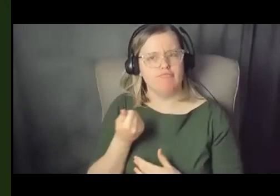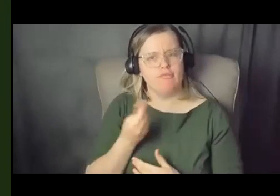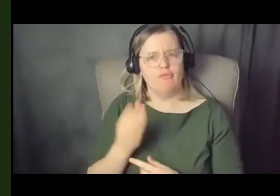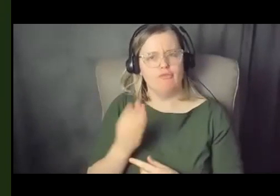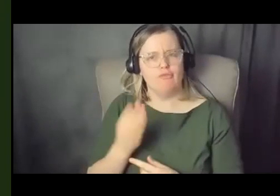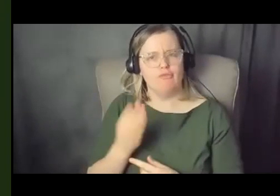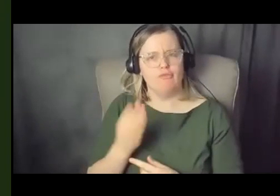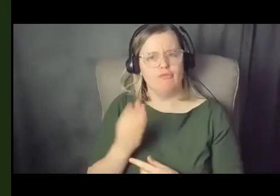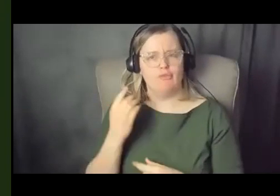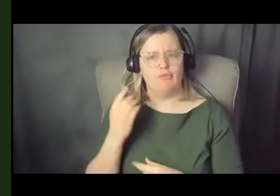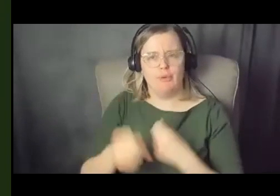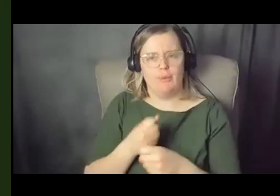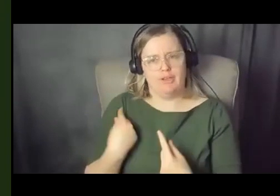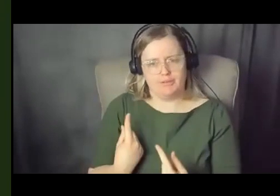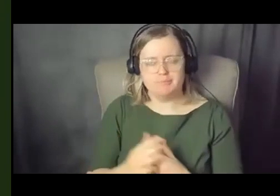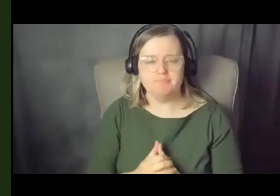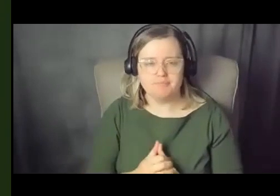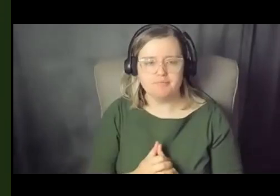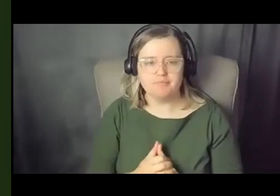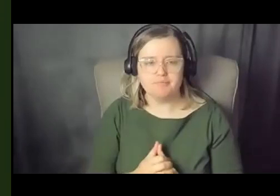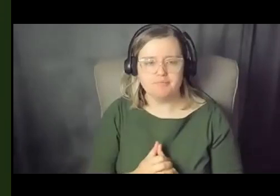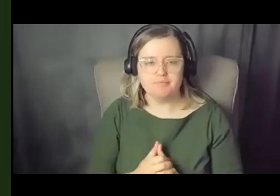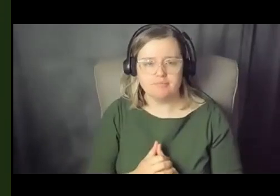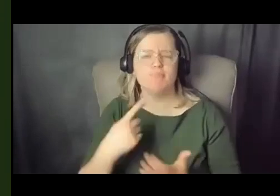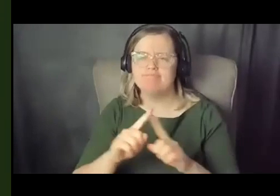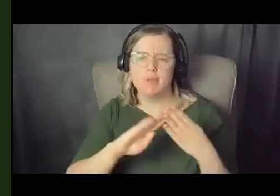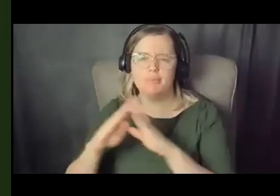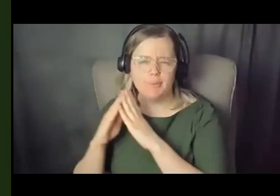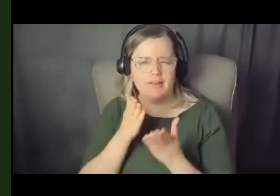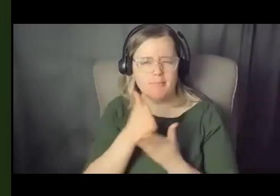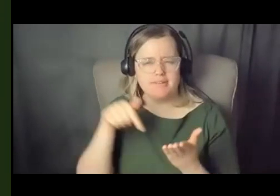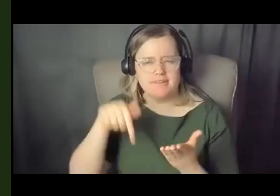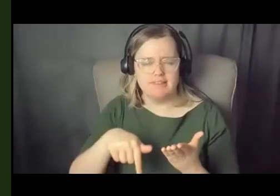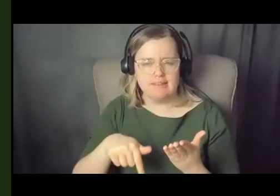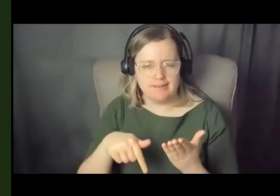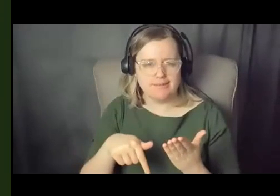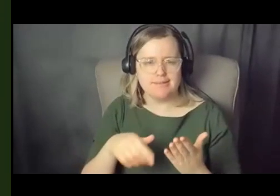I'm going to talk through some of the community elements of this project and what we'll be doing for outreach.